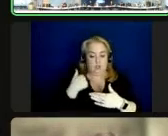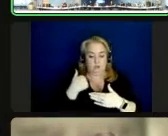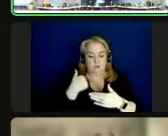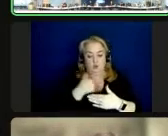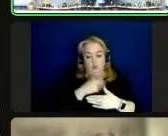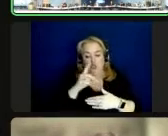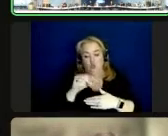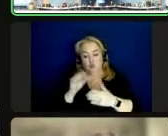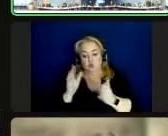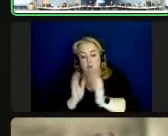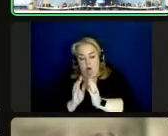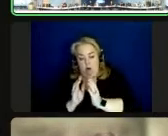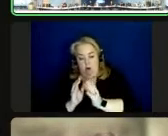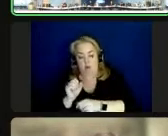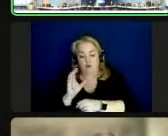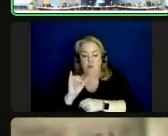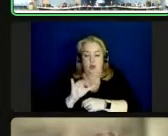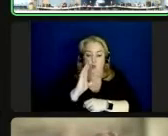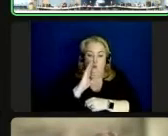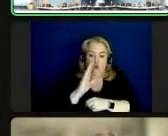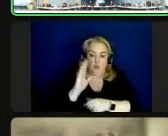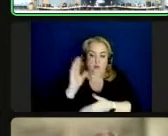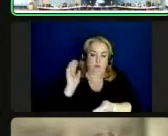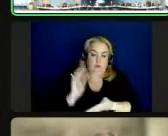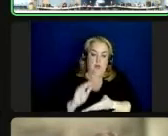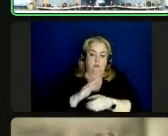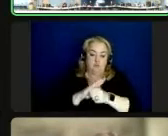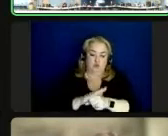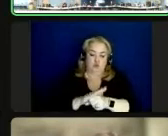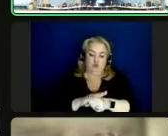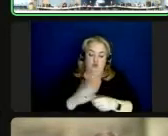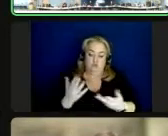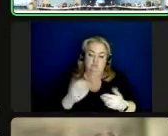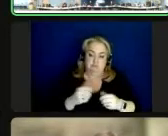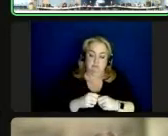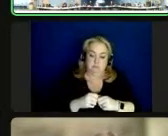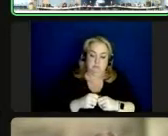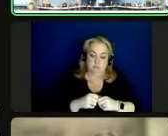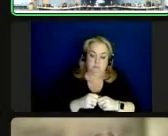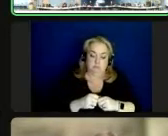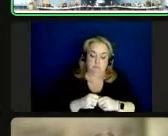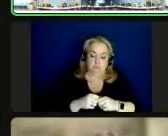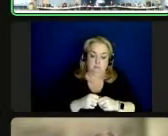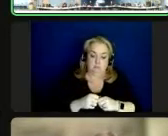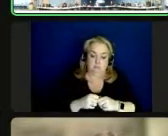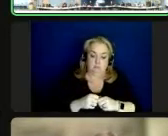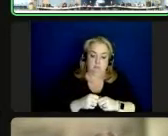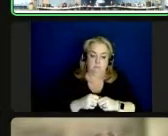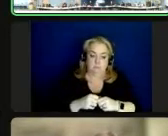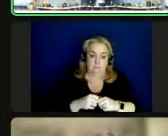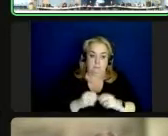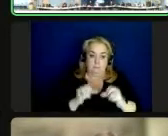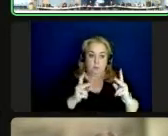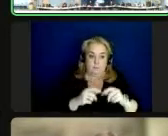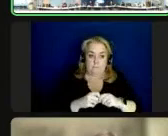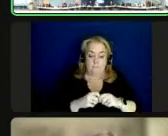WE'RE NOT EQUIPPED TO DO BIG CAPITAL PROJECTS COULD DO